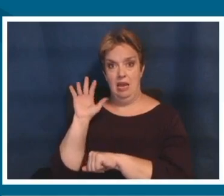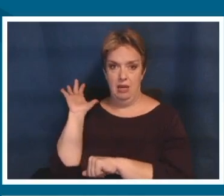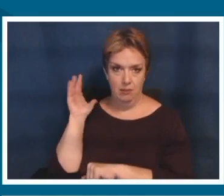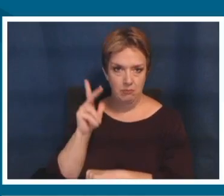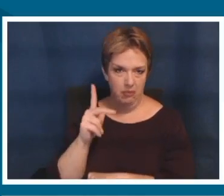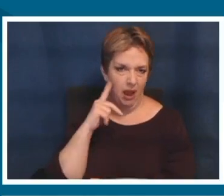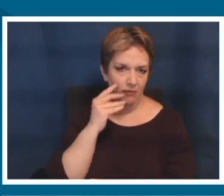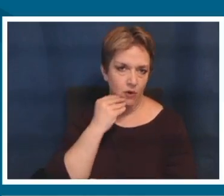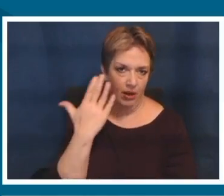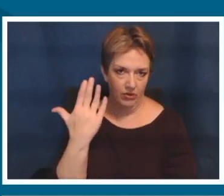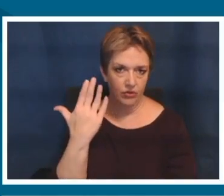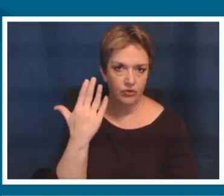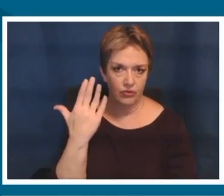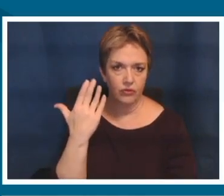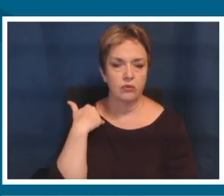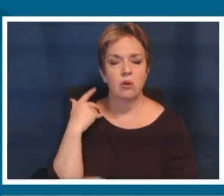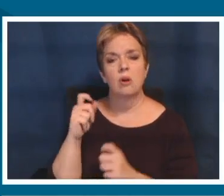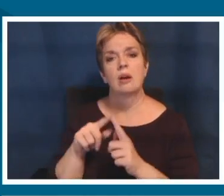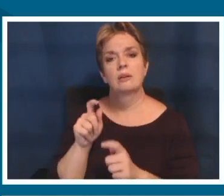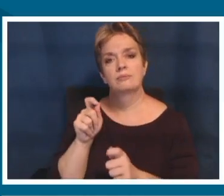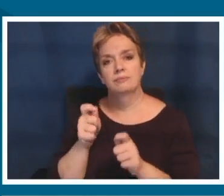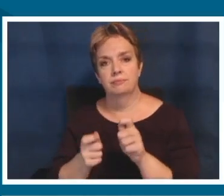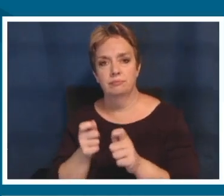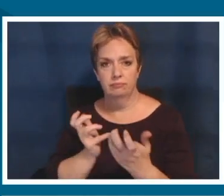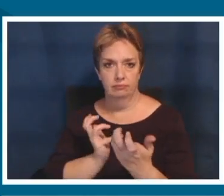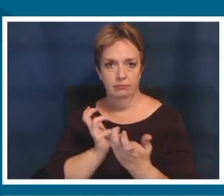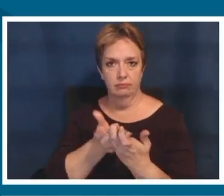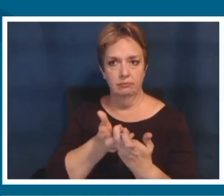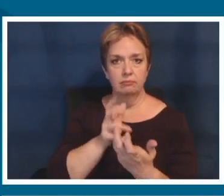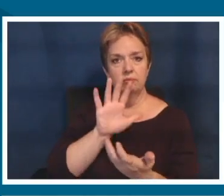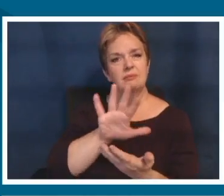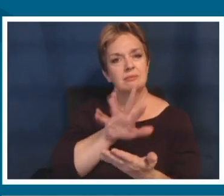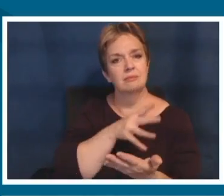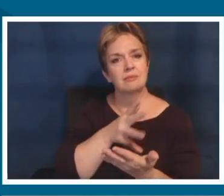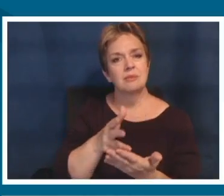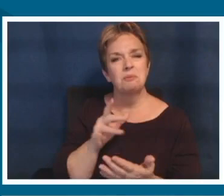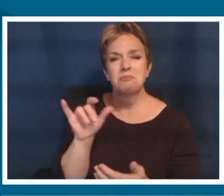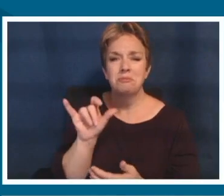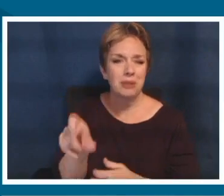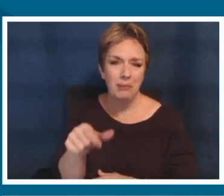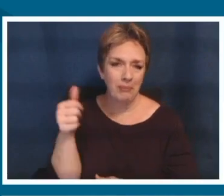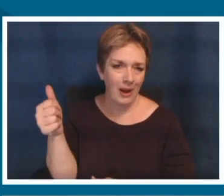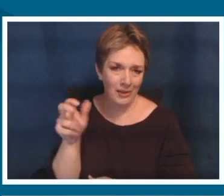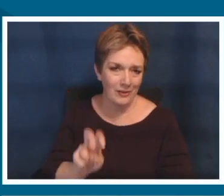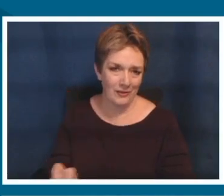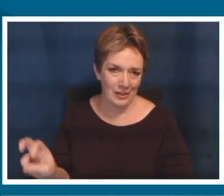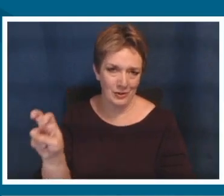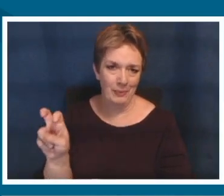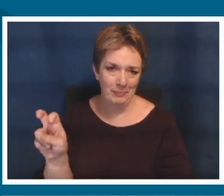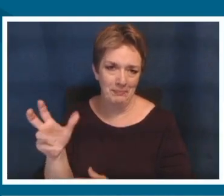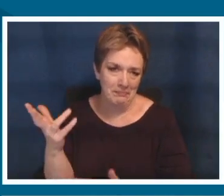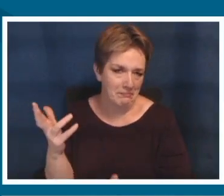have to adapt the get adapt the schedule just as you might for another field trip